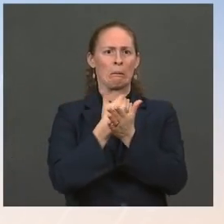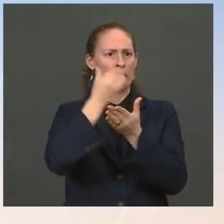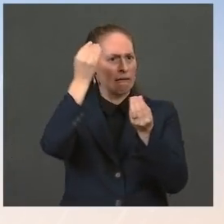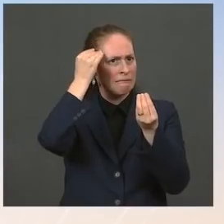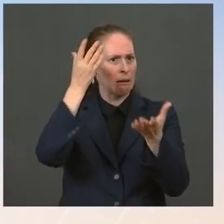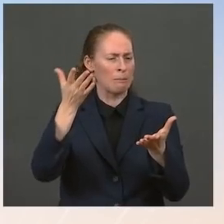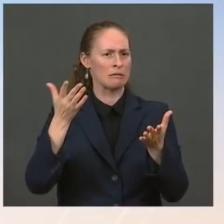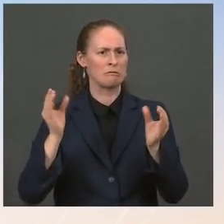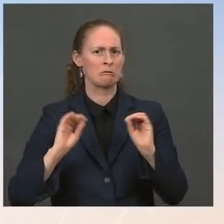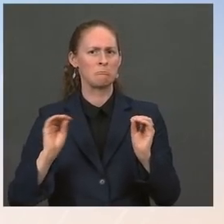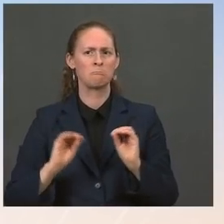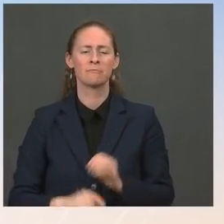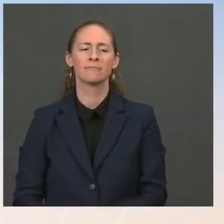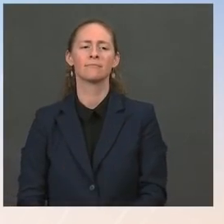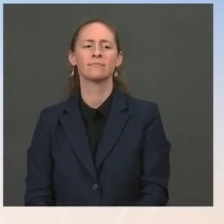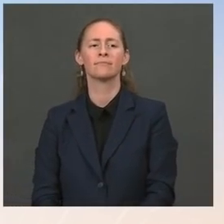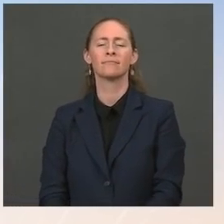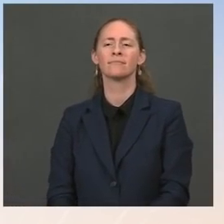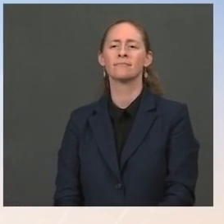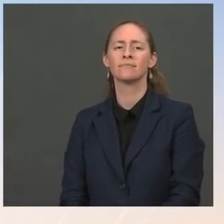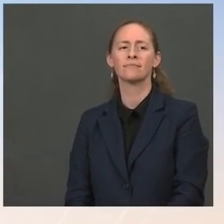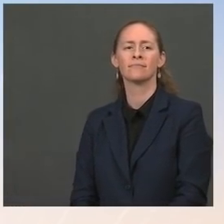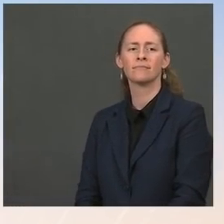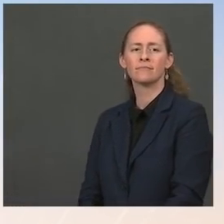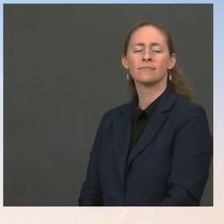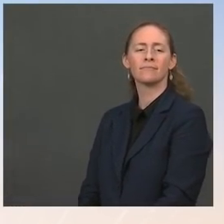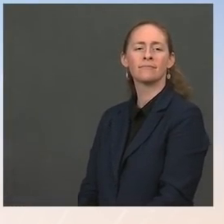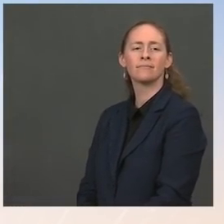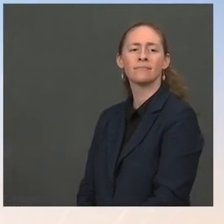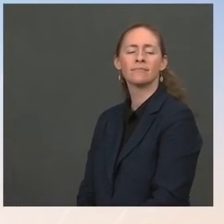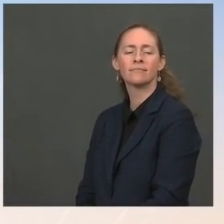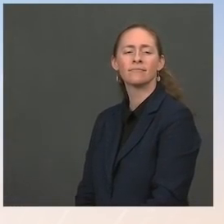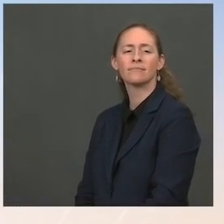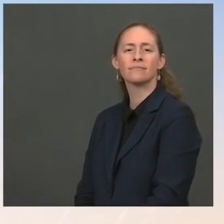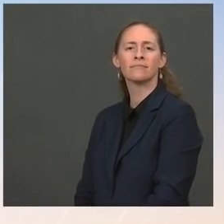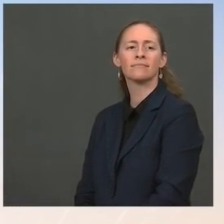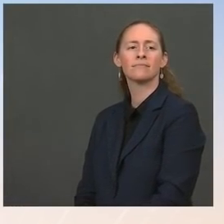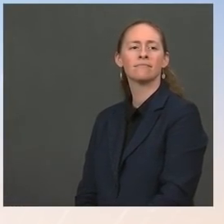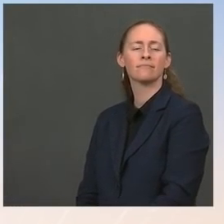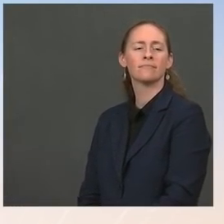The Press: So -- but does this White House not have any concerns about the photos that have emerged showing Hunter Biden